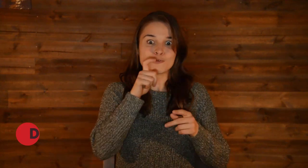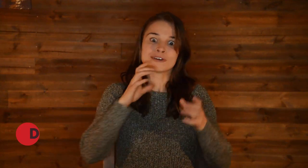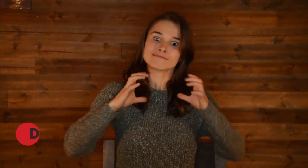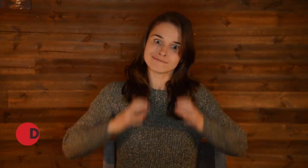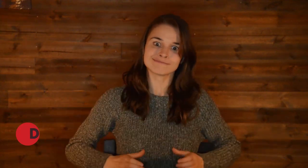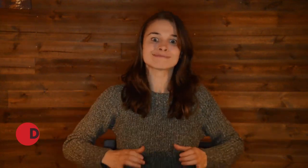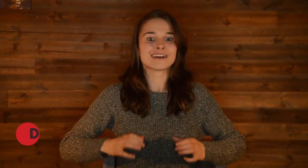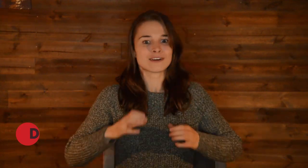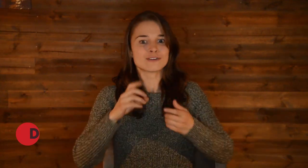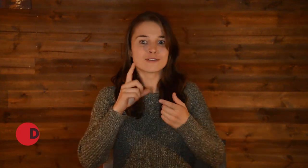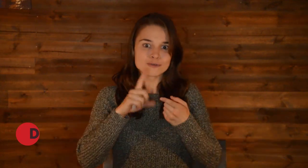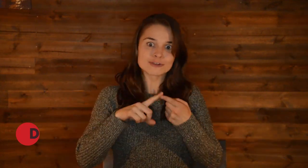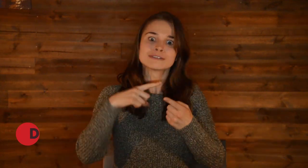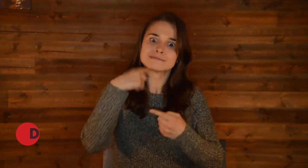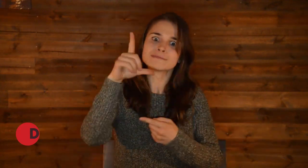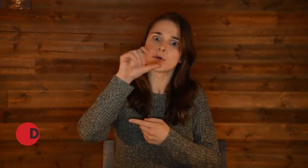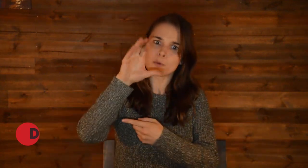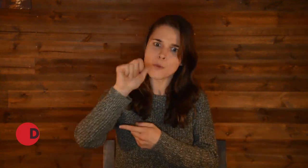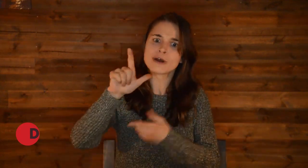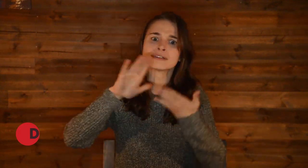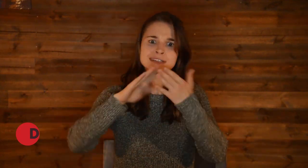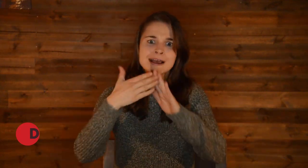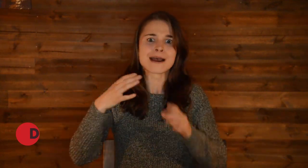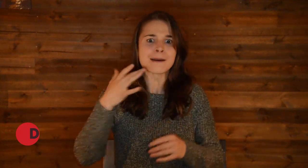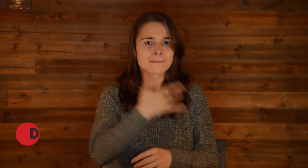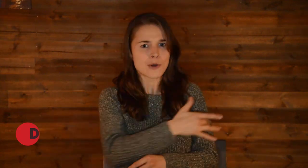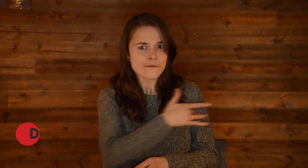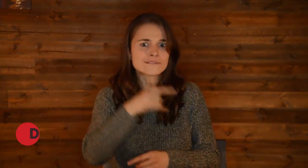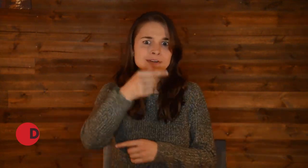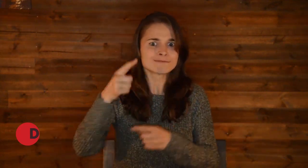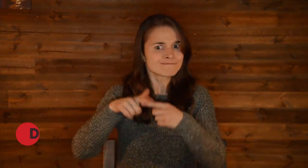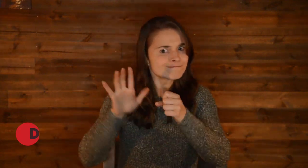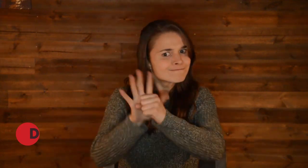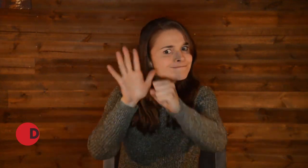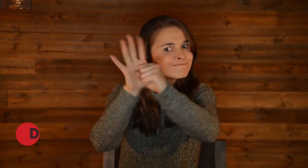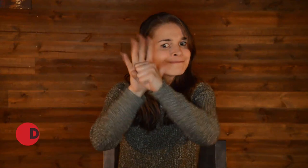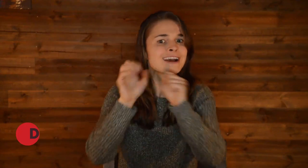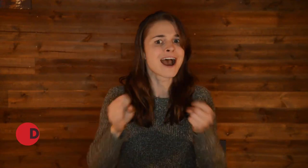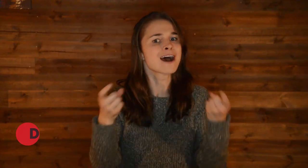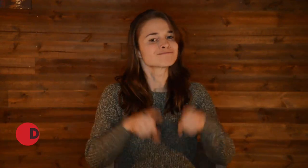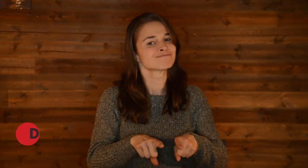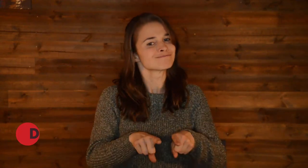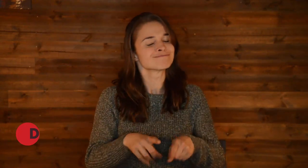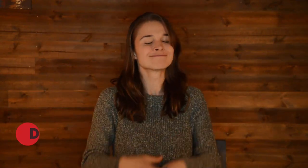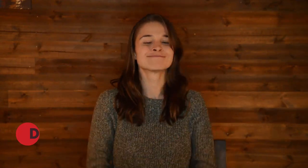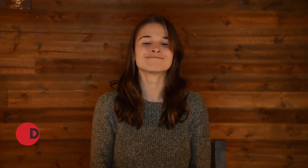Deaf consumers, tell local city and provincial governments.